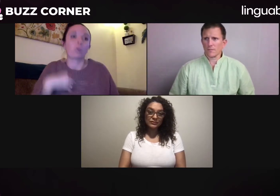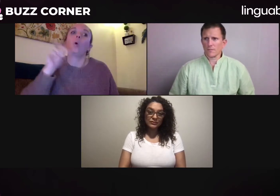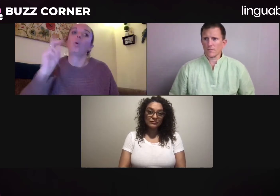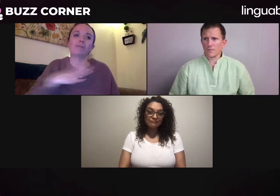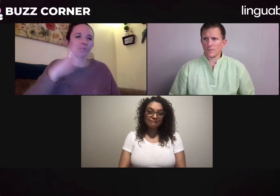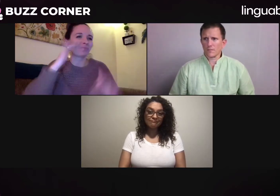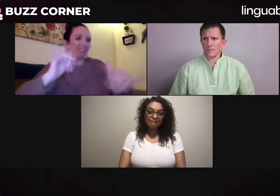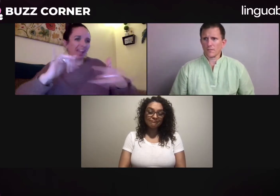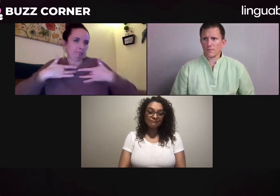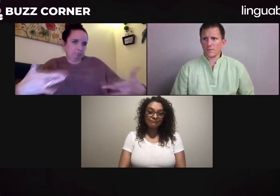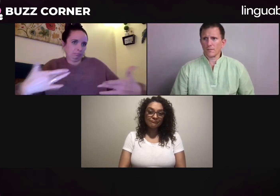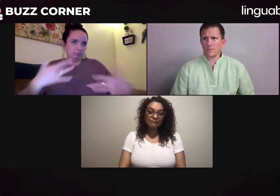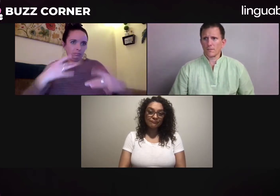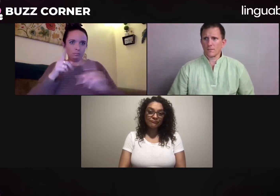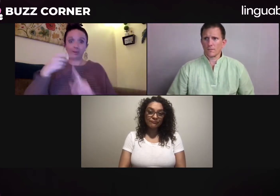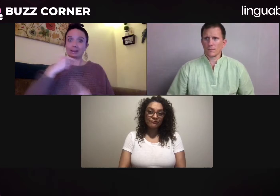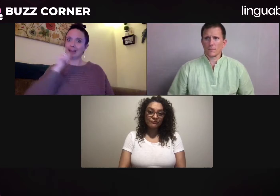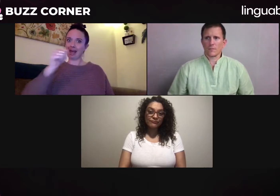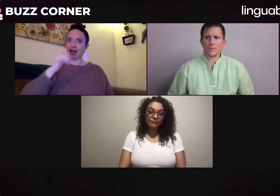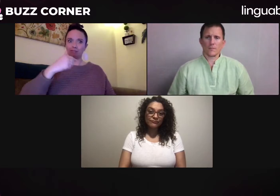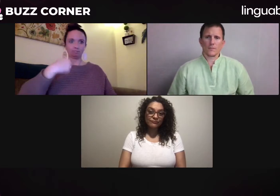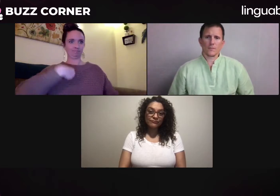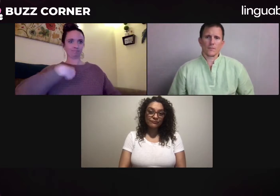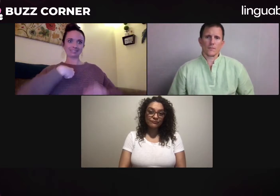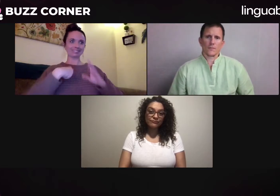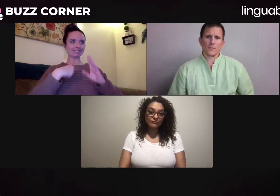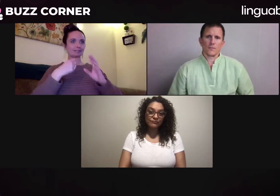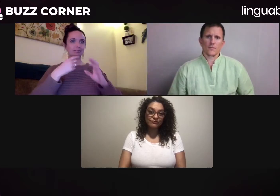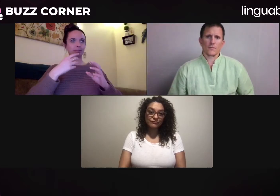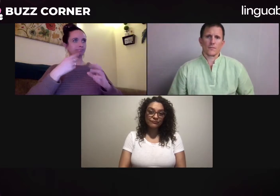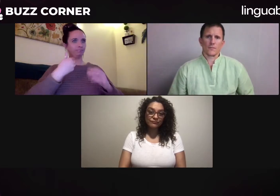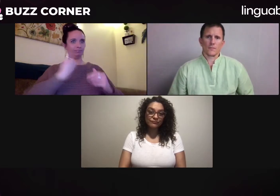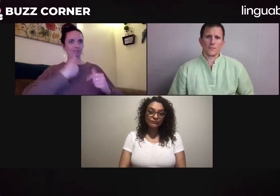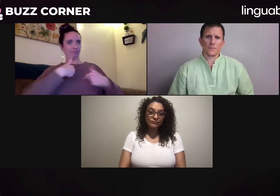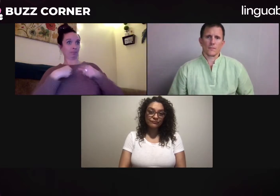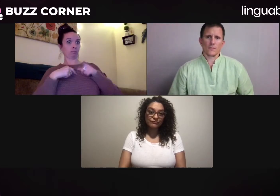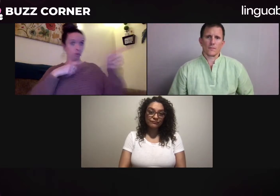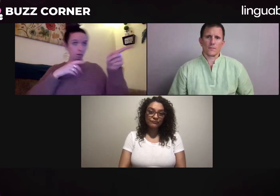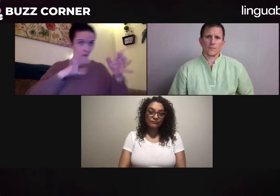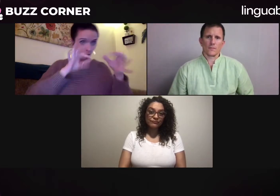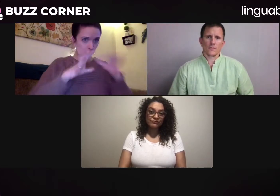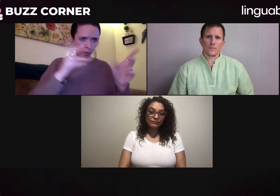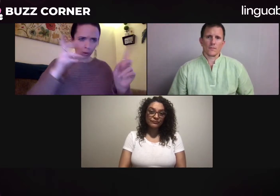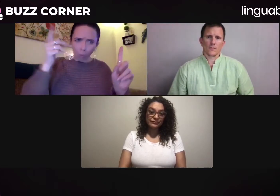And then they sometimes will let me know that they have secured an interpreter. And that's that's great.